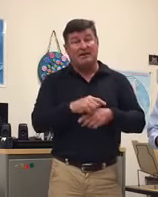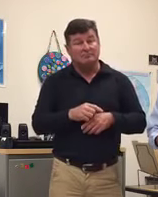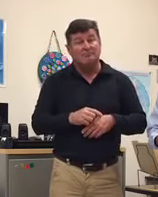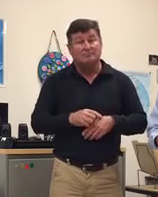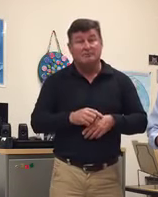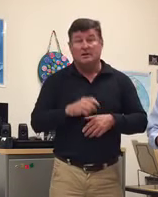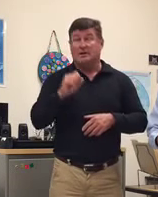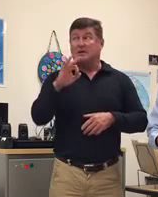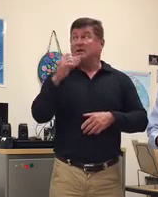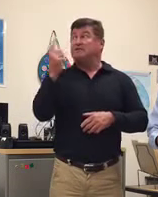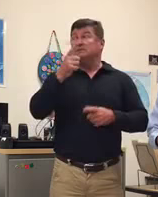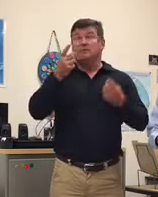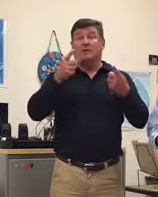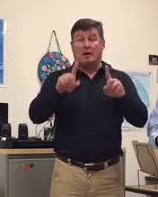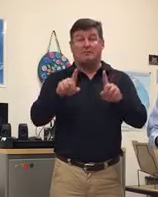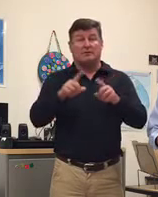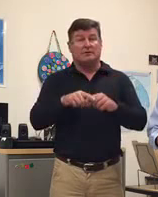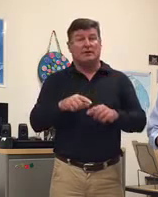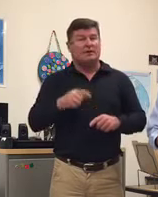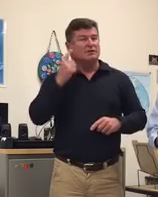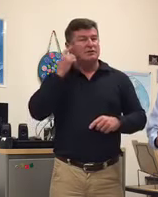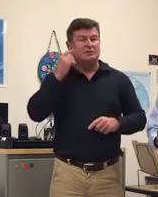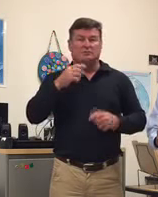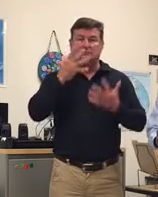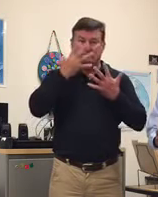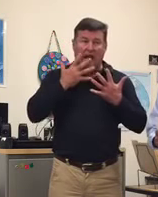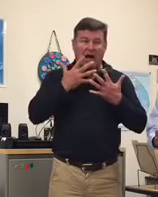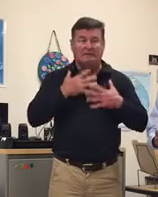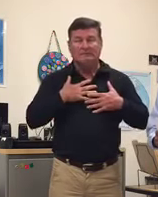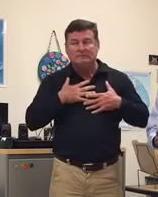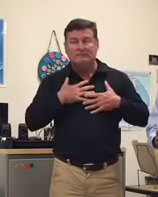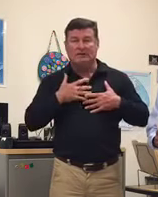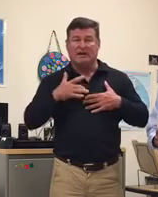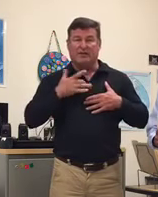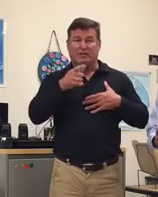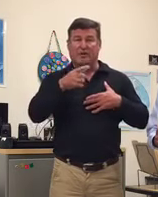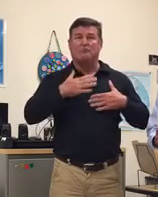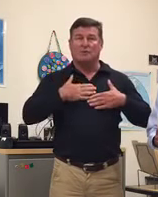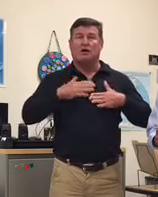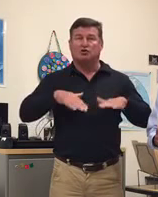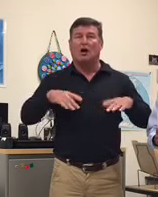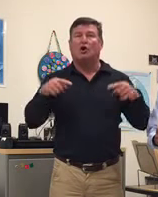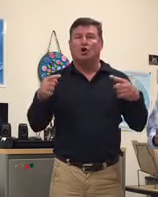So, once something happens, unfortunately, if you believe your child has been injured